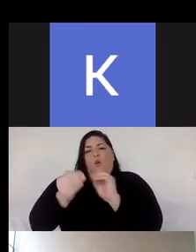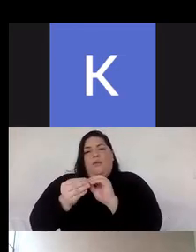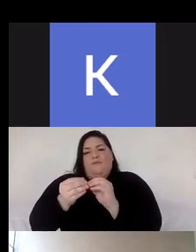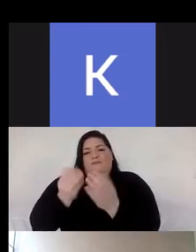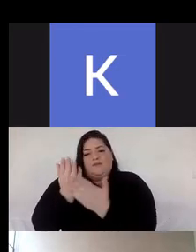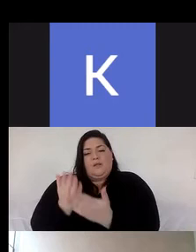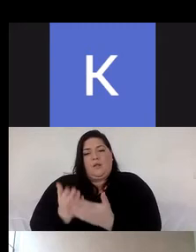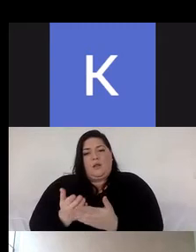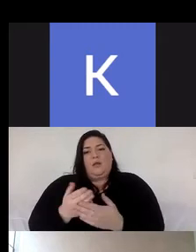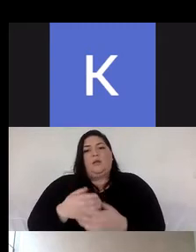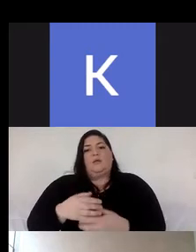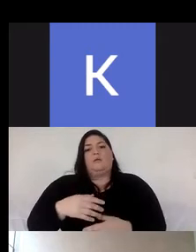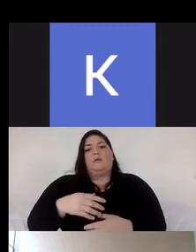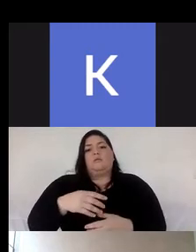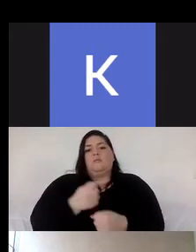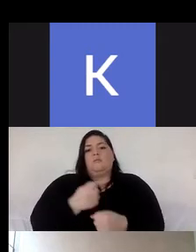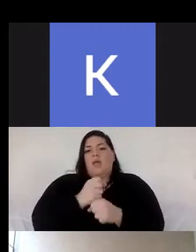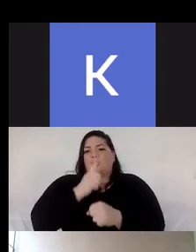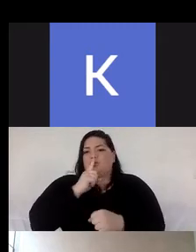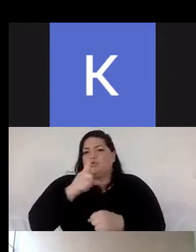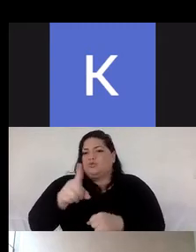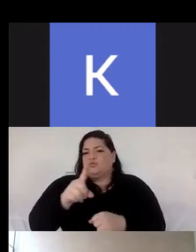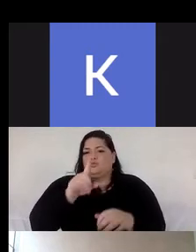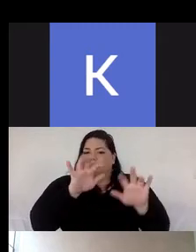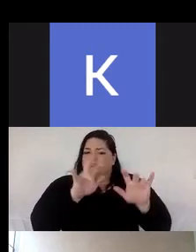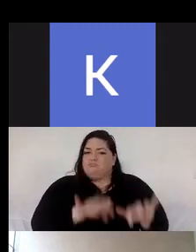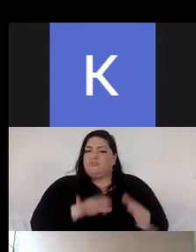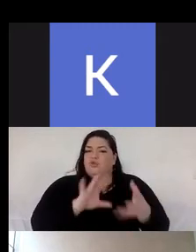and filling those out with stories.